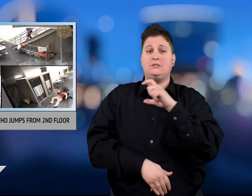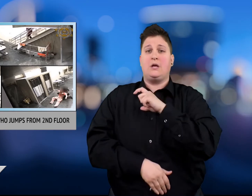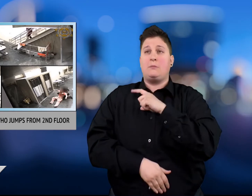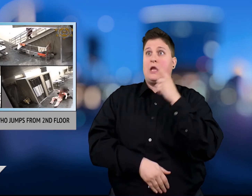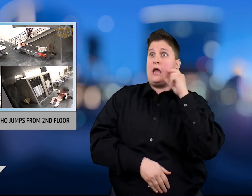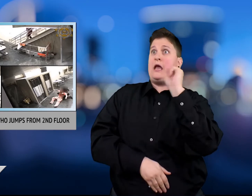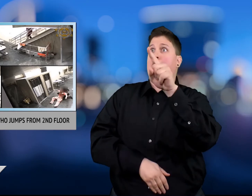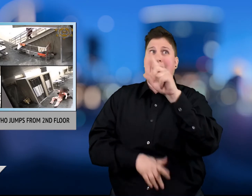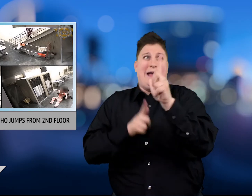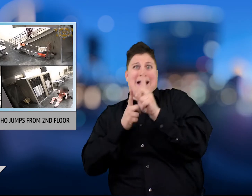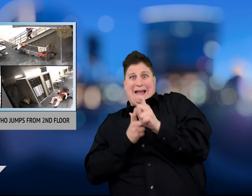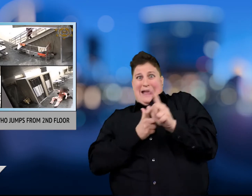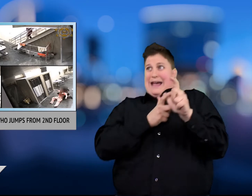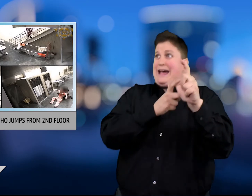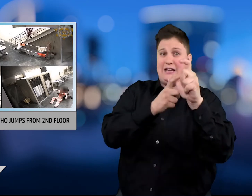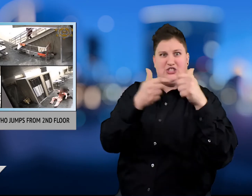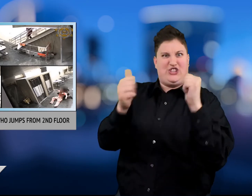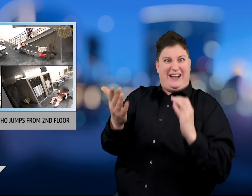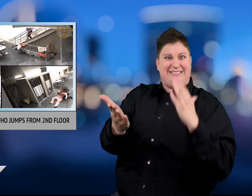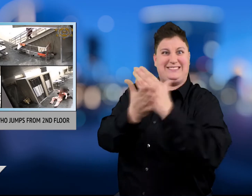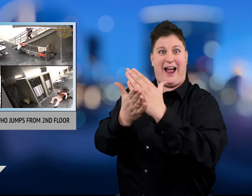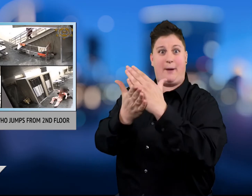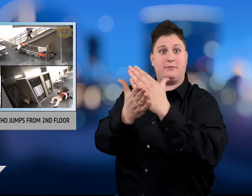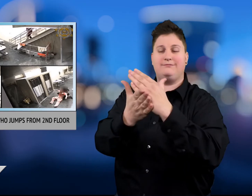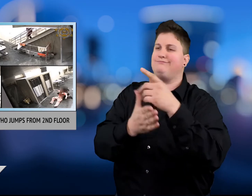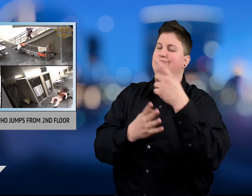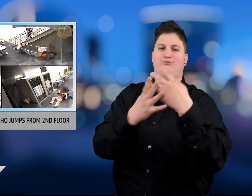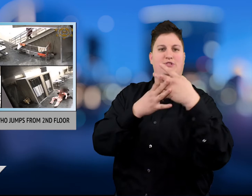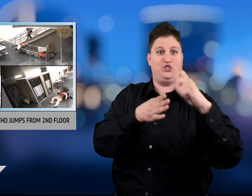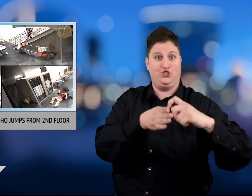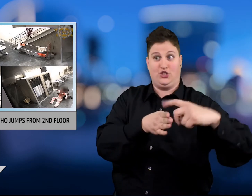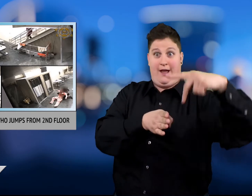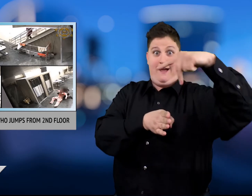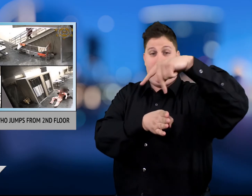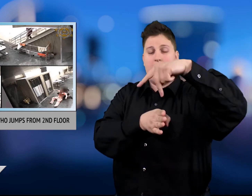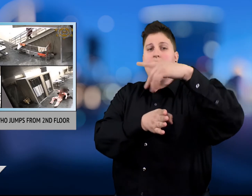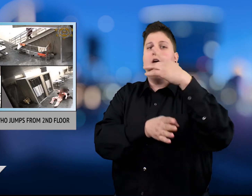One deputy runs up the stairs to try to stop him. But the inmate manages to jump anyway.